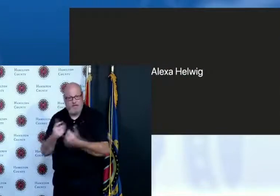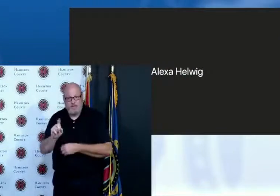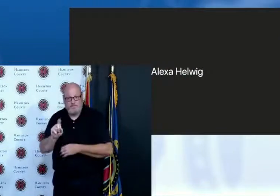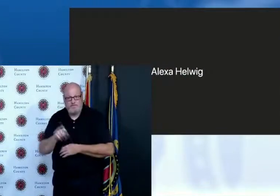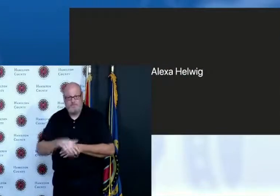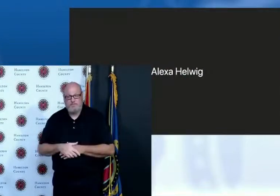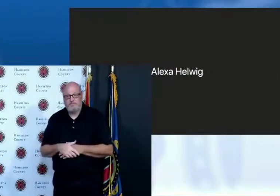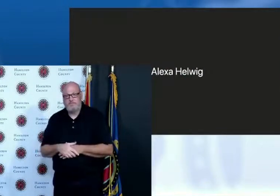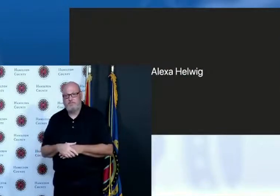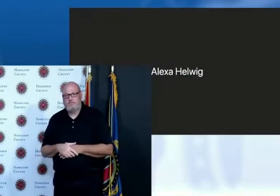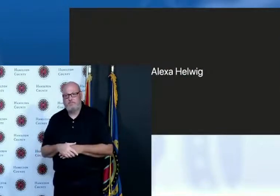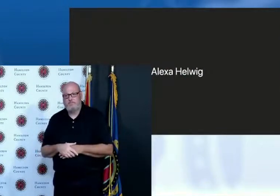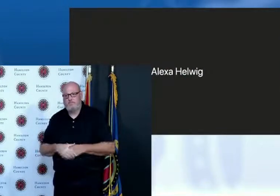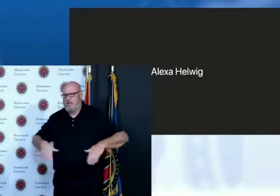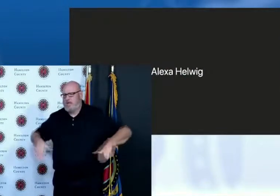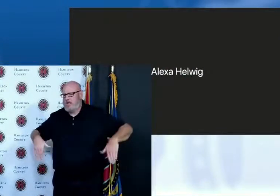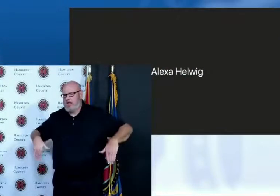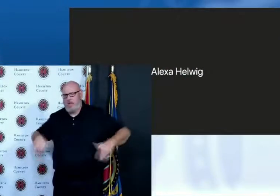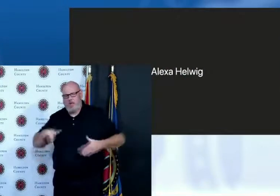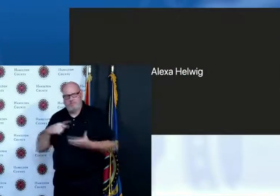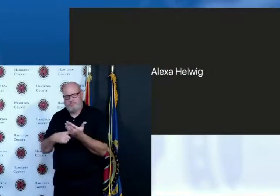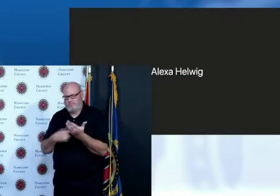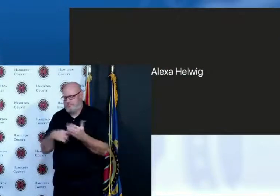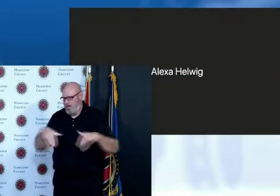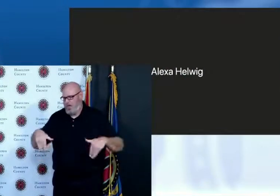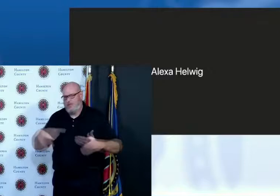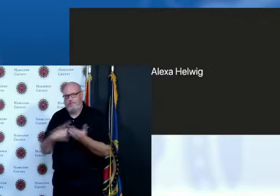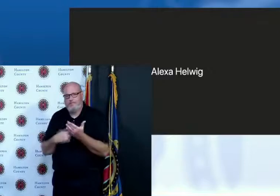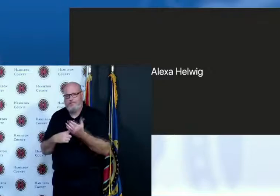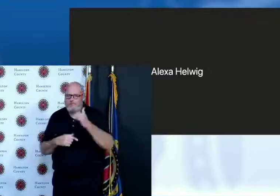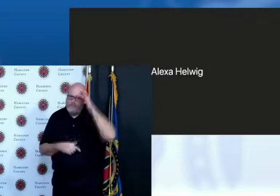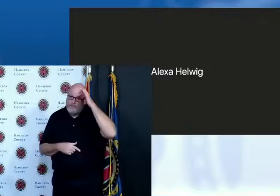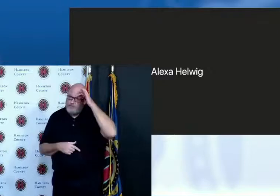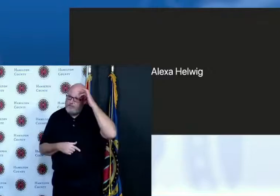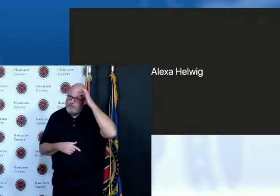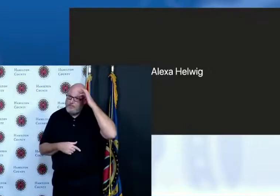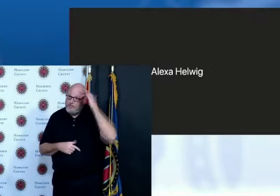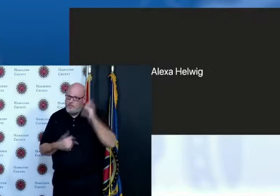the pandemic my team and really quite frankly all of the Public Health teams here in Hamilton County